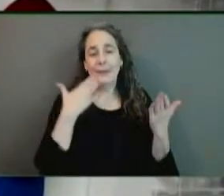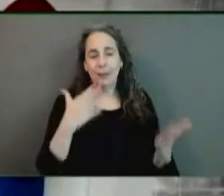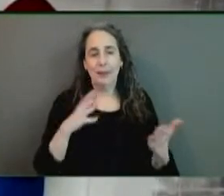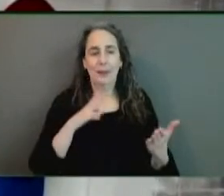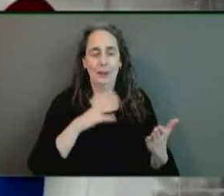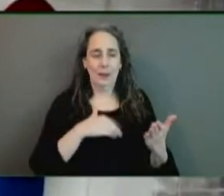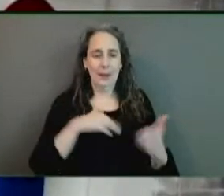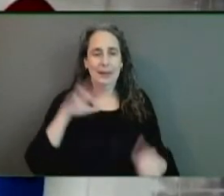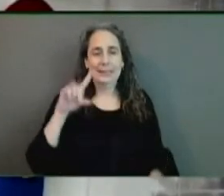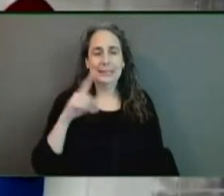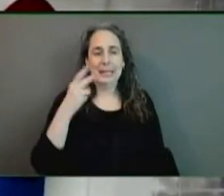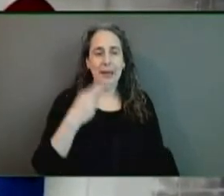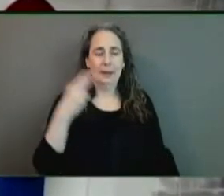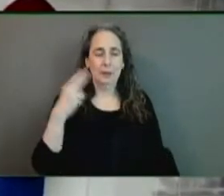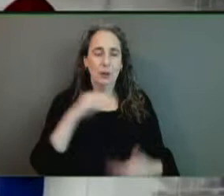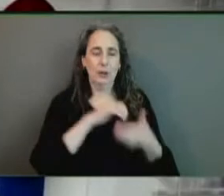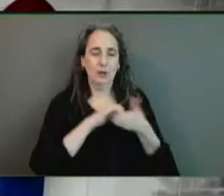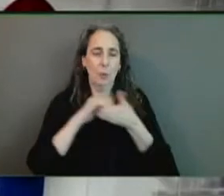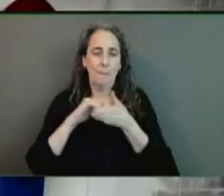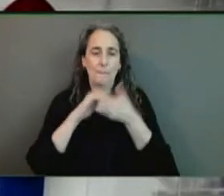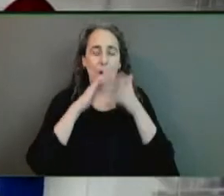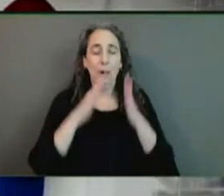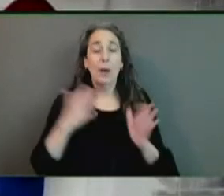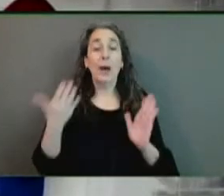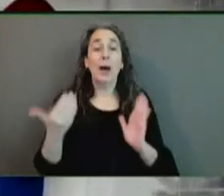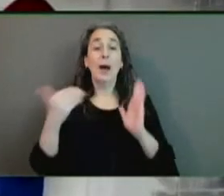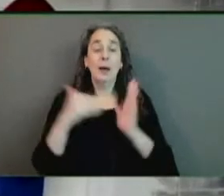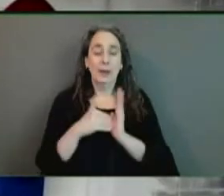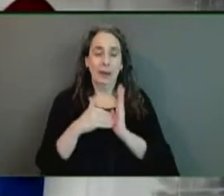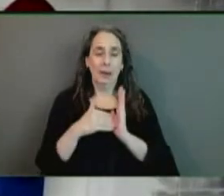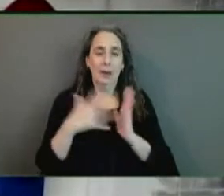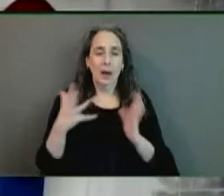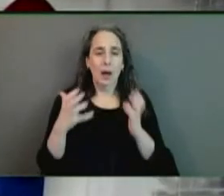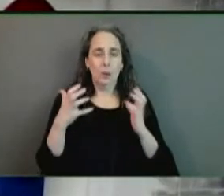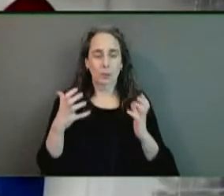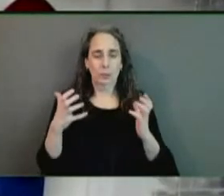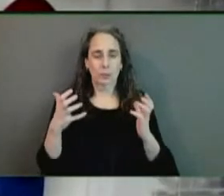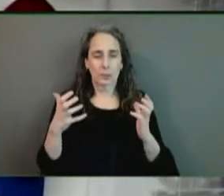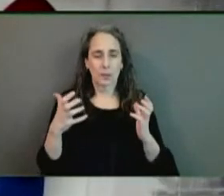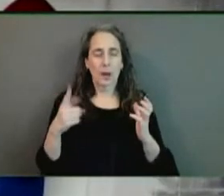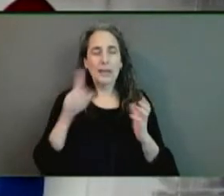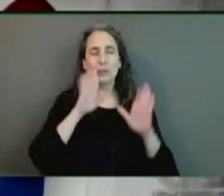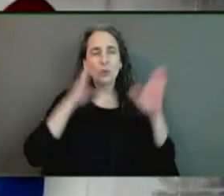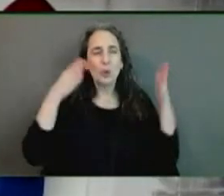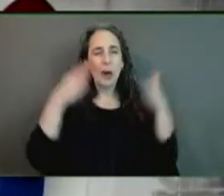that question, And we certainly